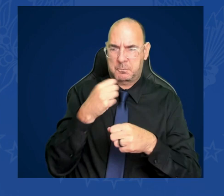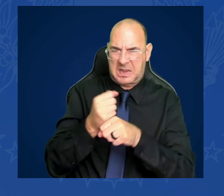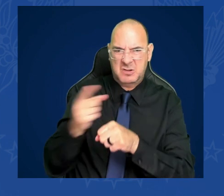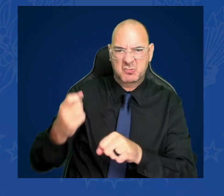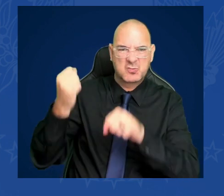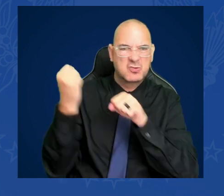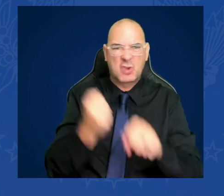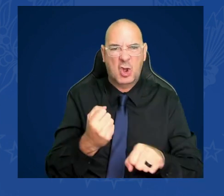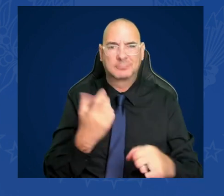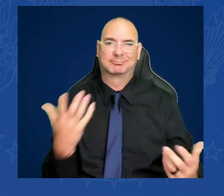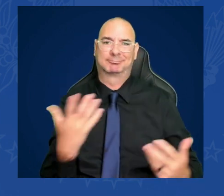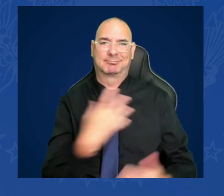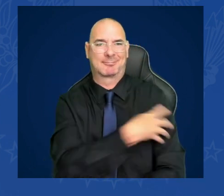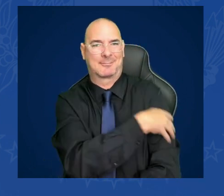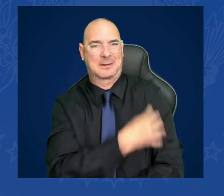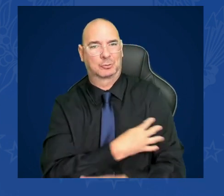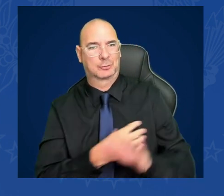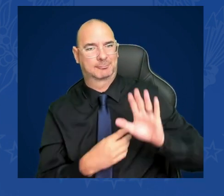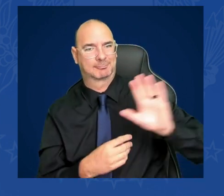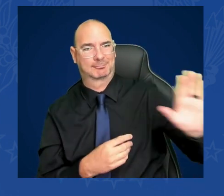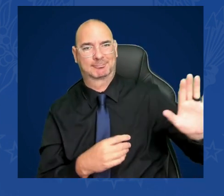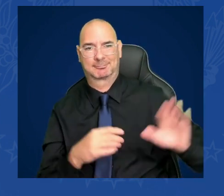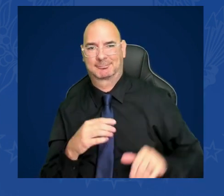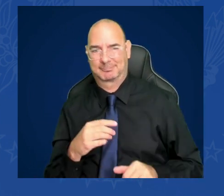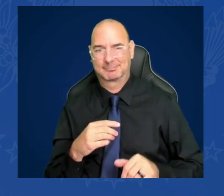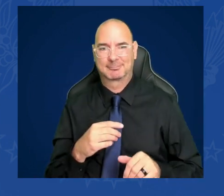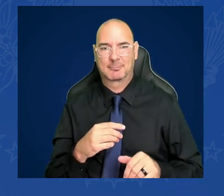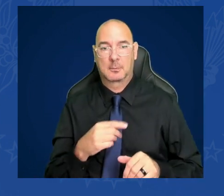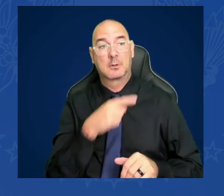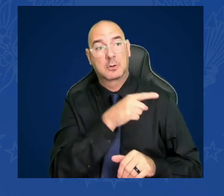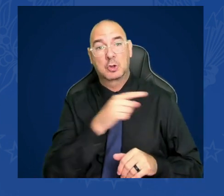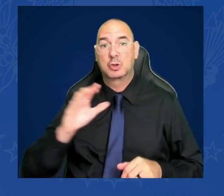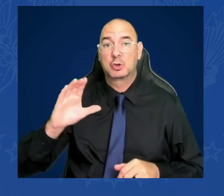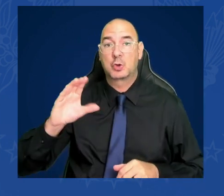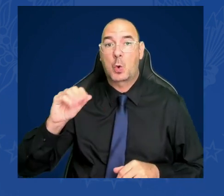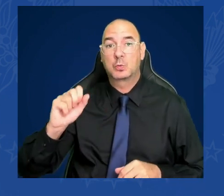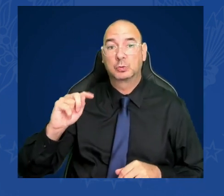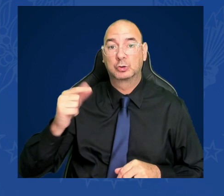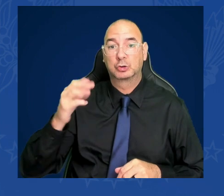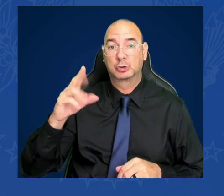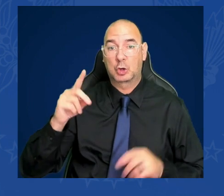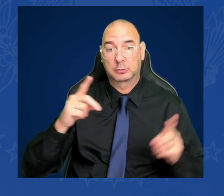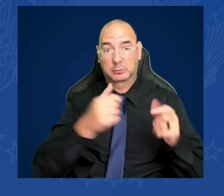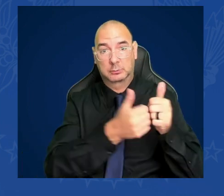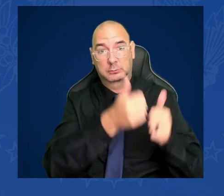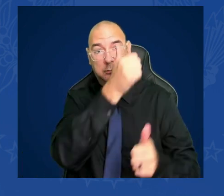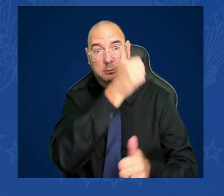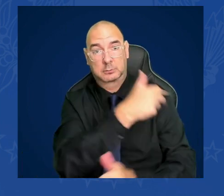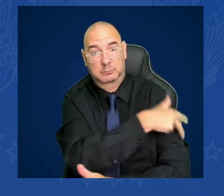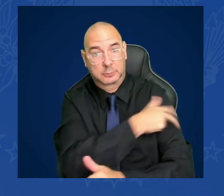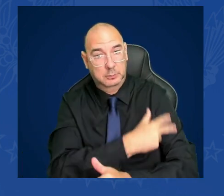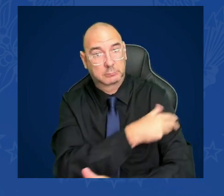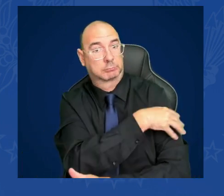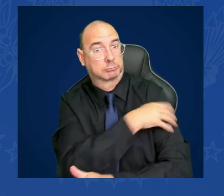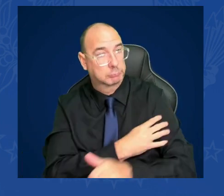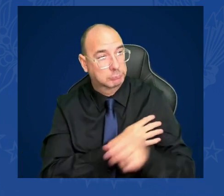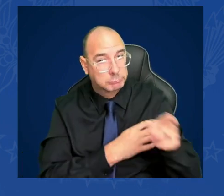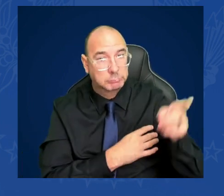and a Coast Guard, as Admiral Schultz mentioned, that will soon be led by Admiral Fagan, the first woman in history